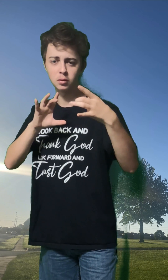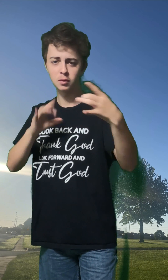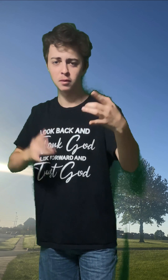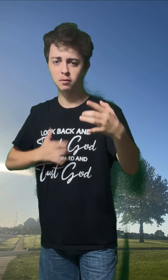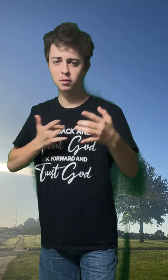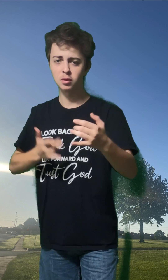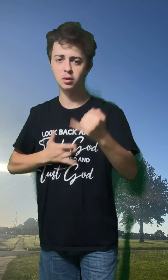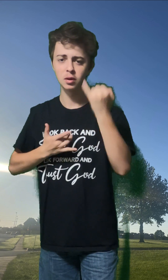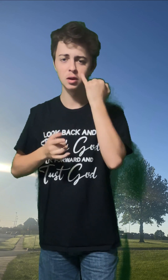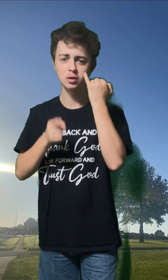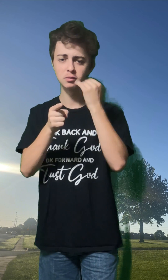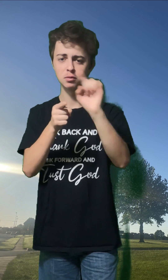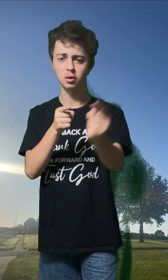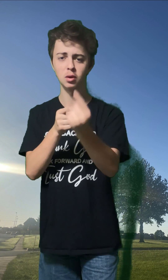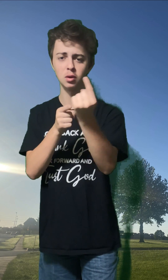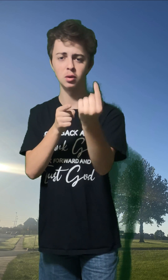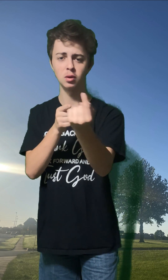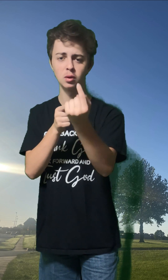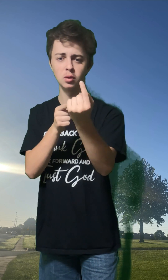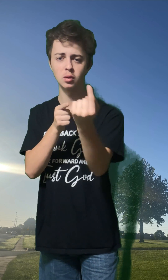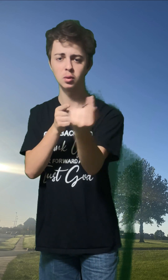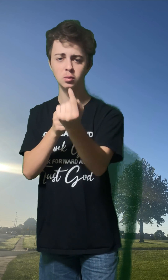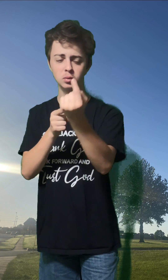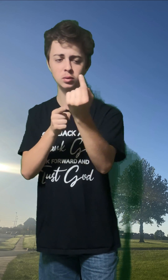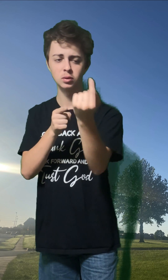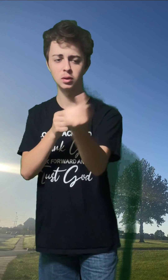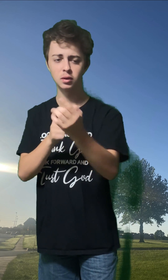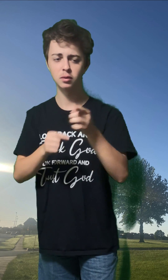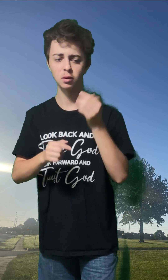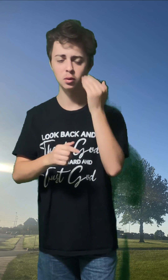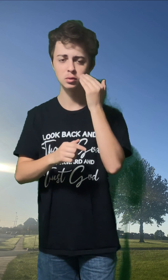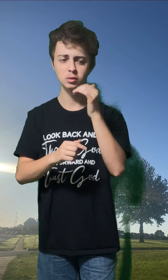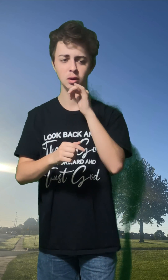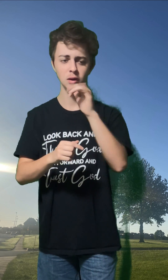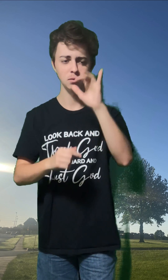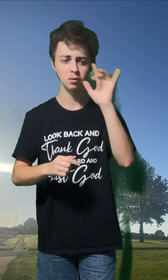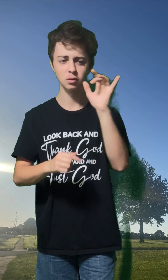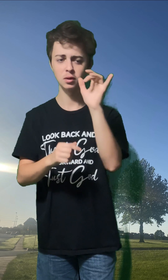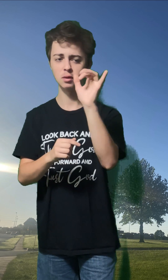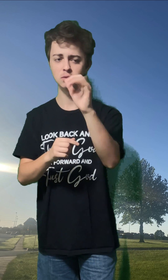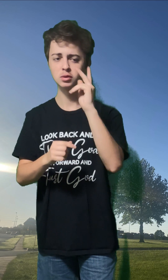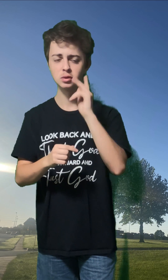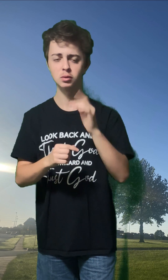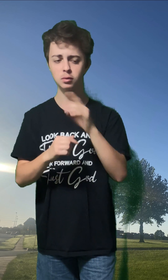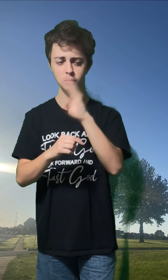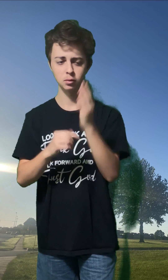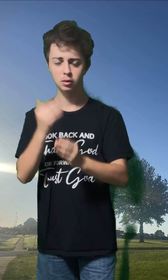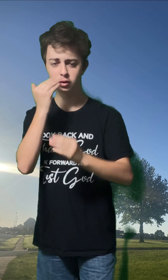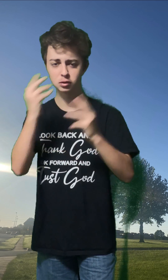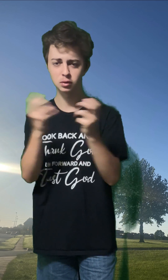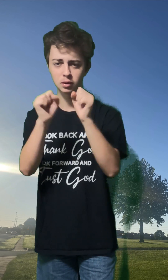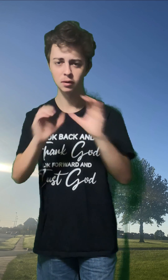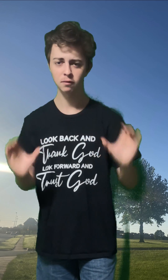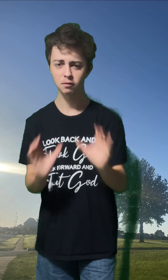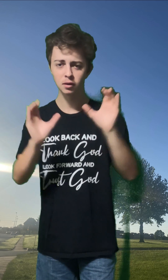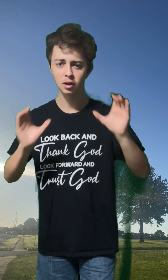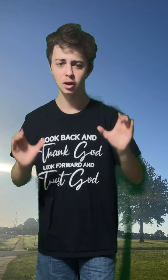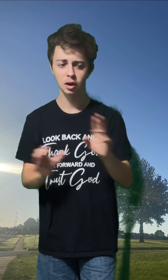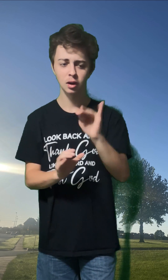Feelin' as if you're alone But I know it's not forever But you'll never know if you can fly